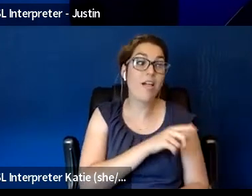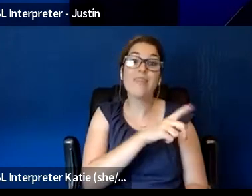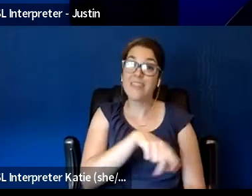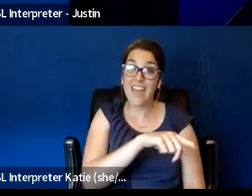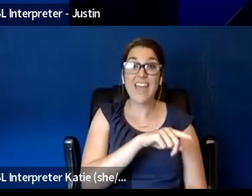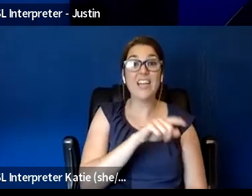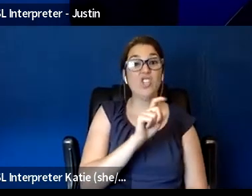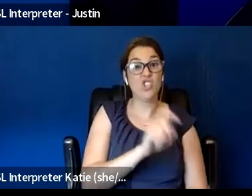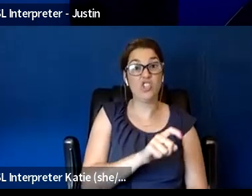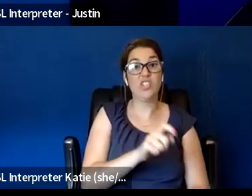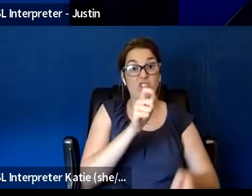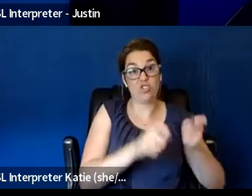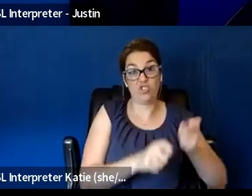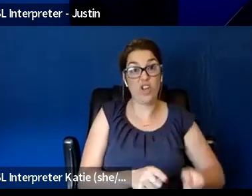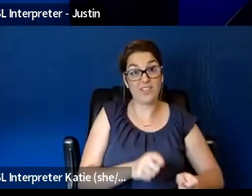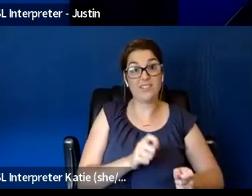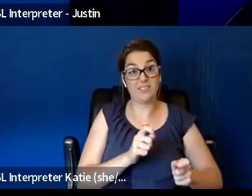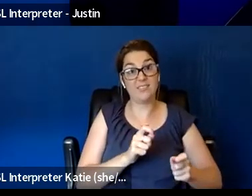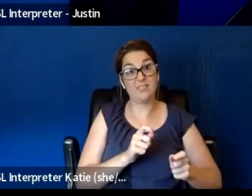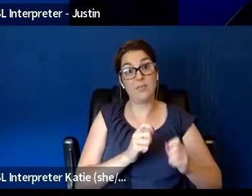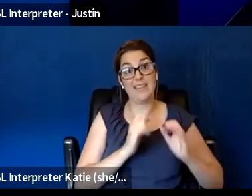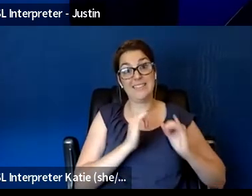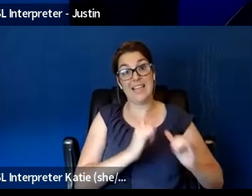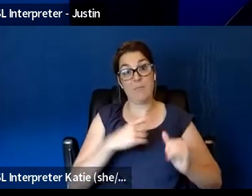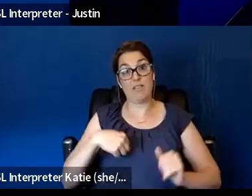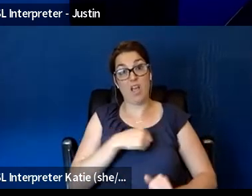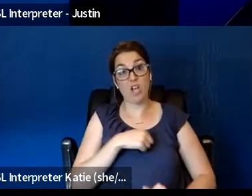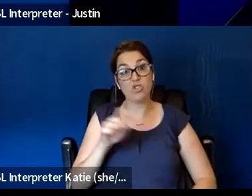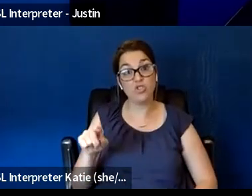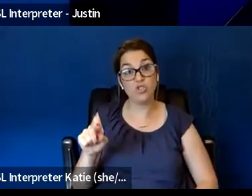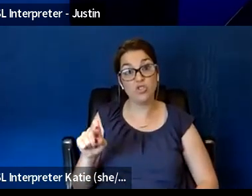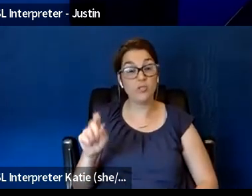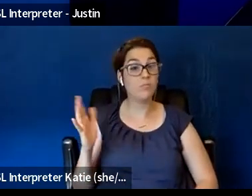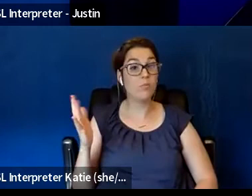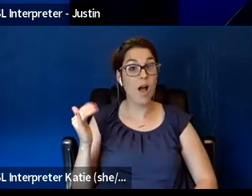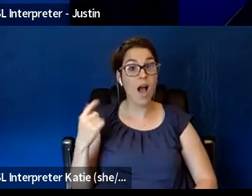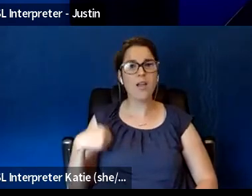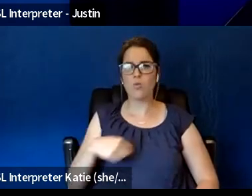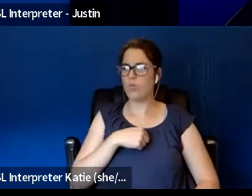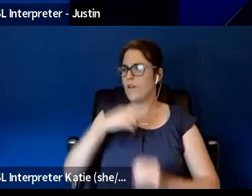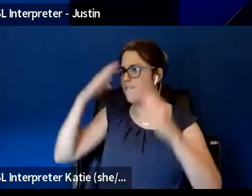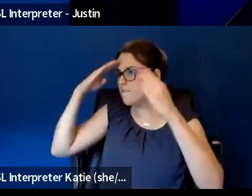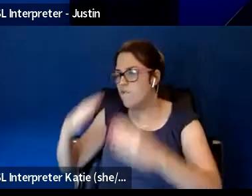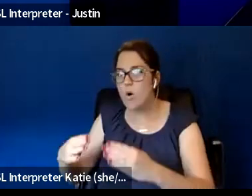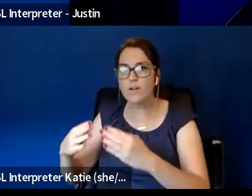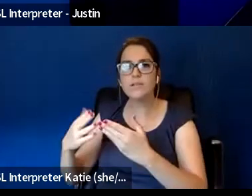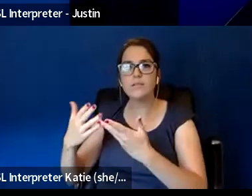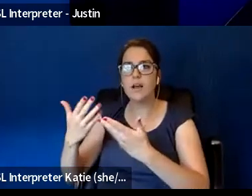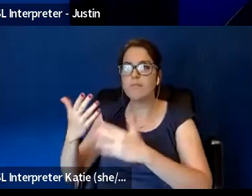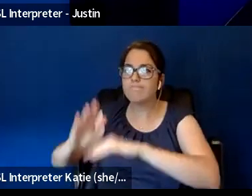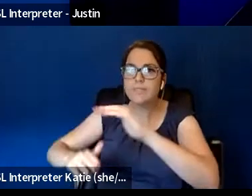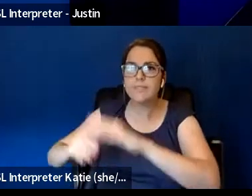In the sense of, we are very focused on building trust with people. We are very focused on attending